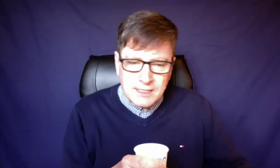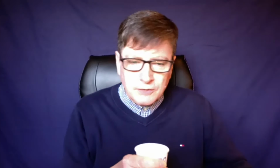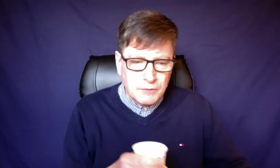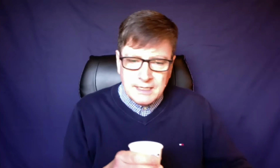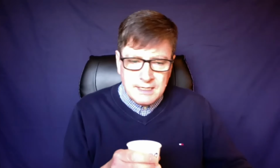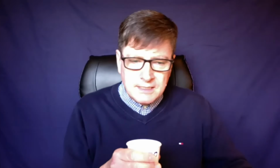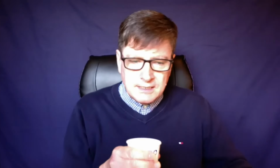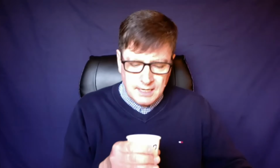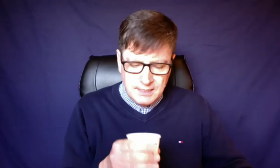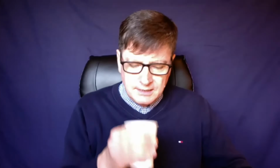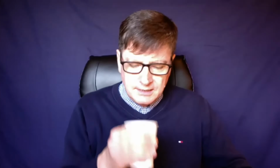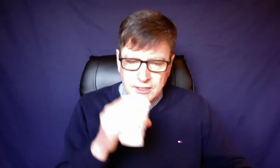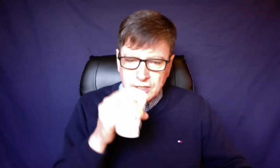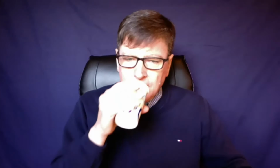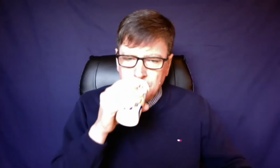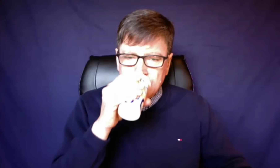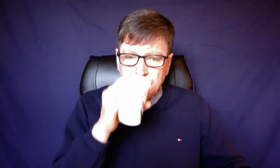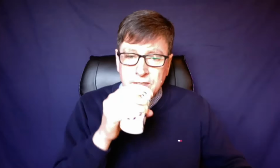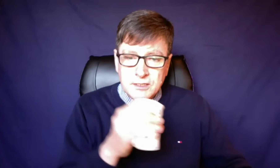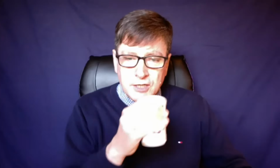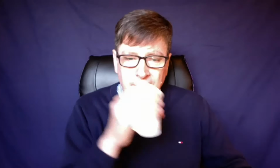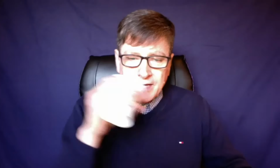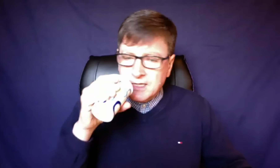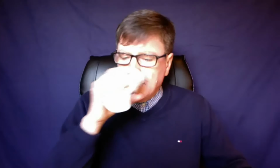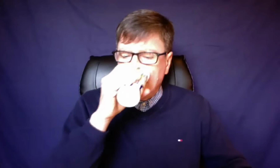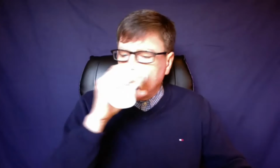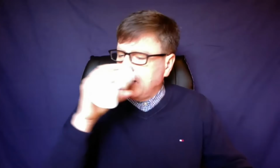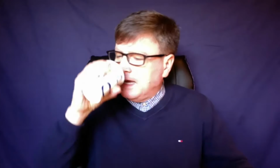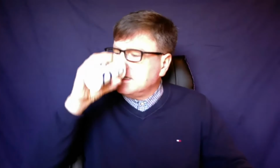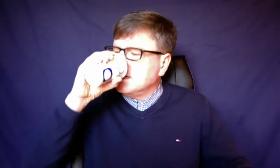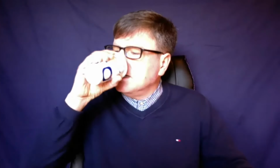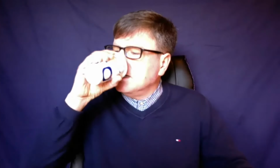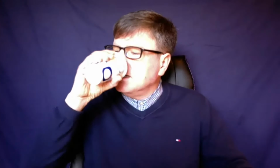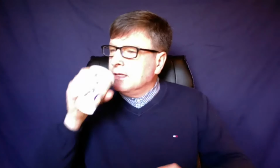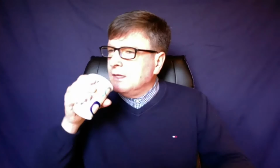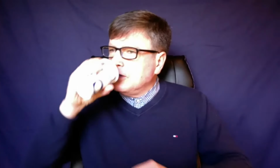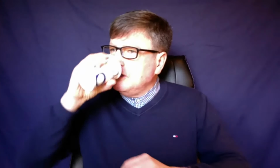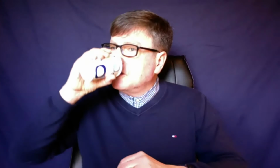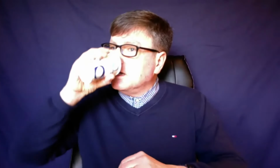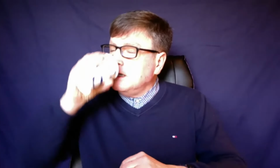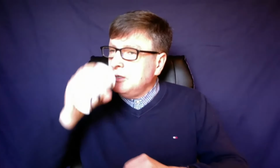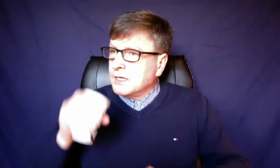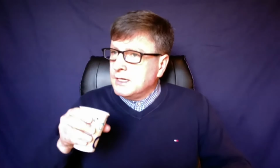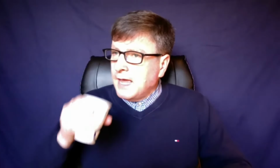take the object that's used in the activity and help the child learn